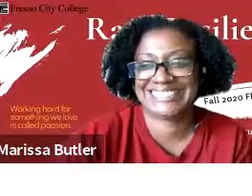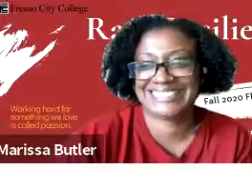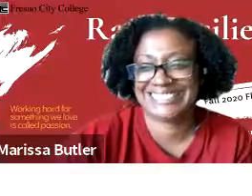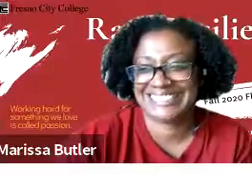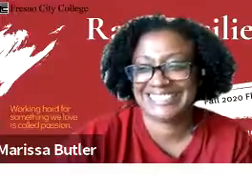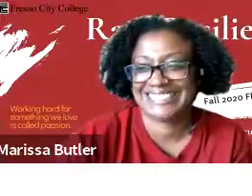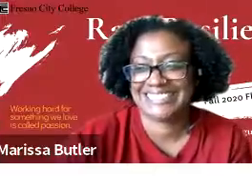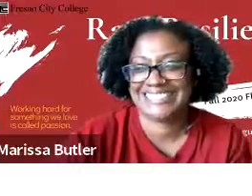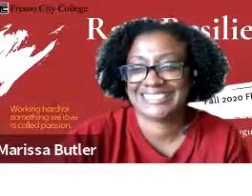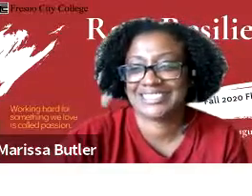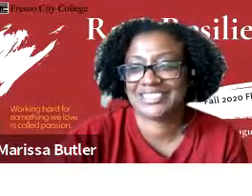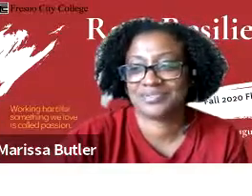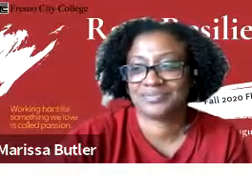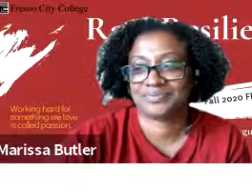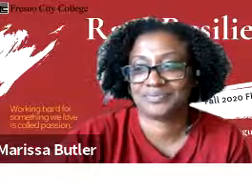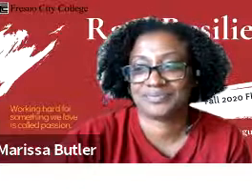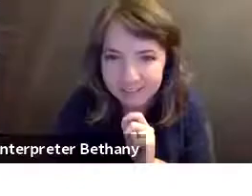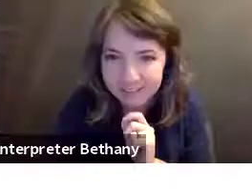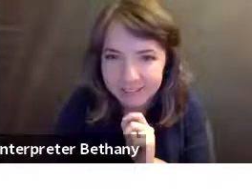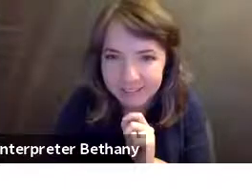Interpreter Bethany: I can. I can't see your Face.